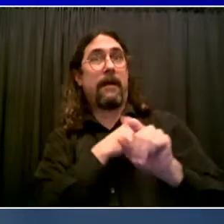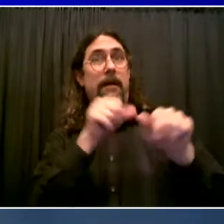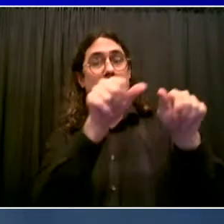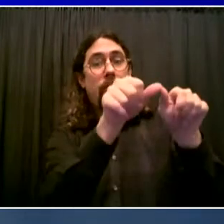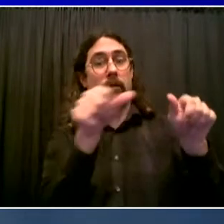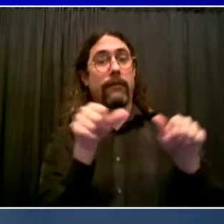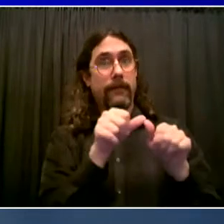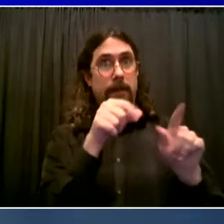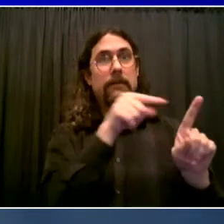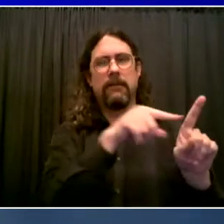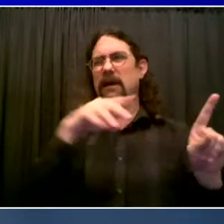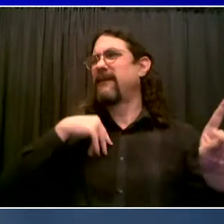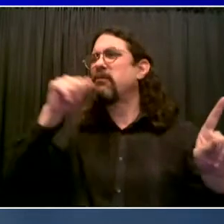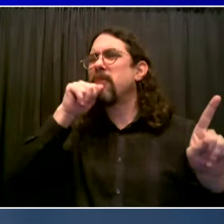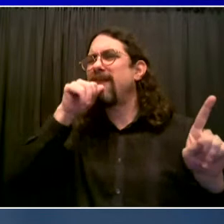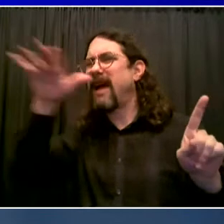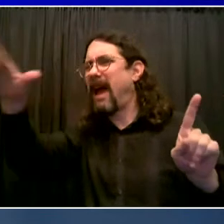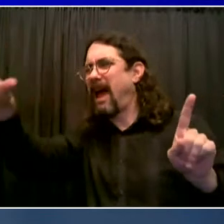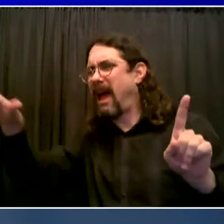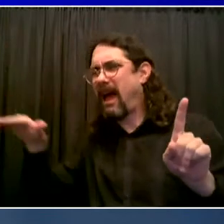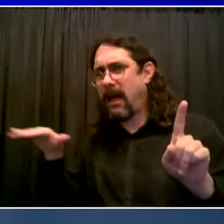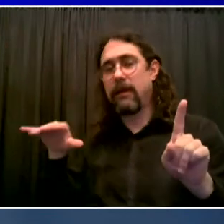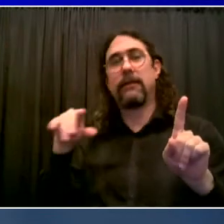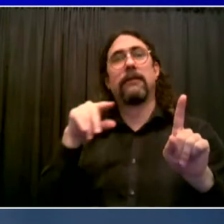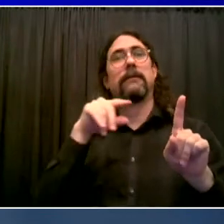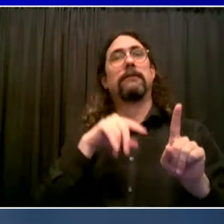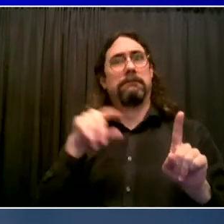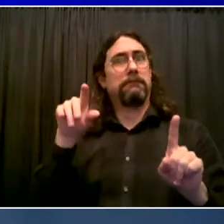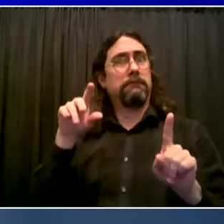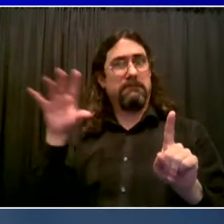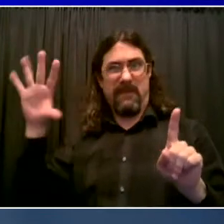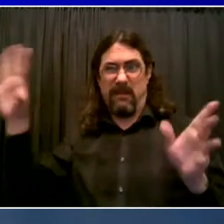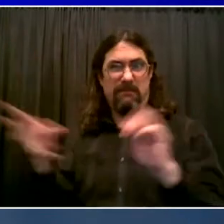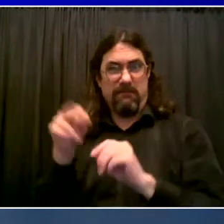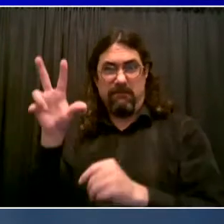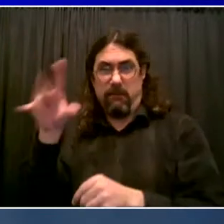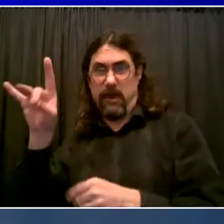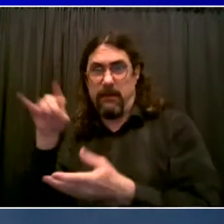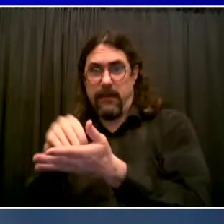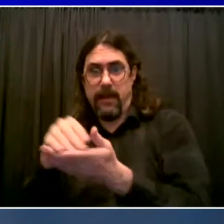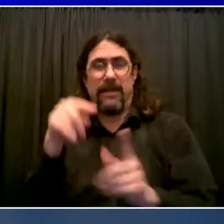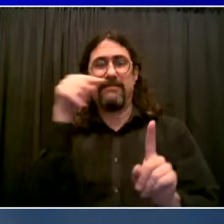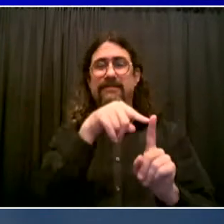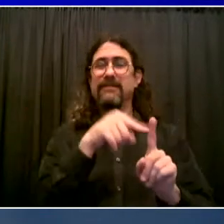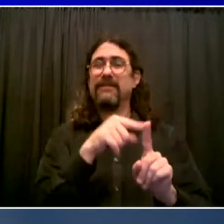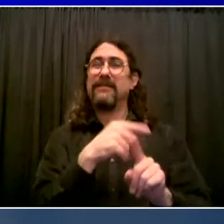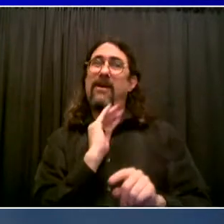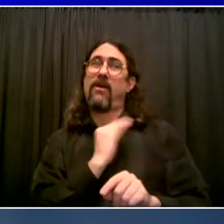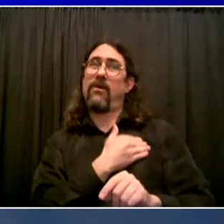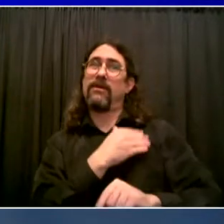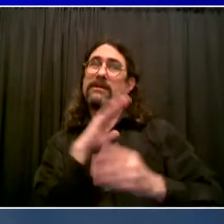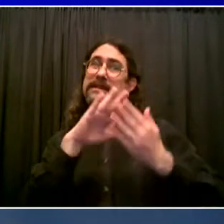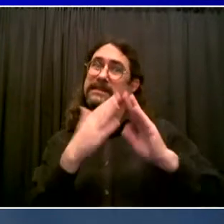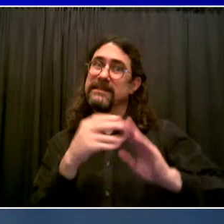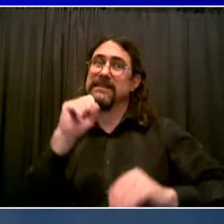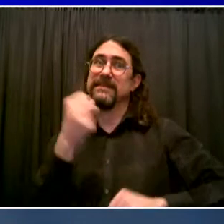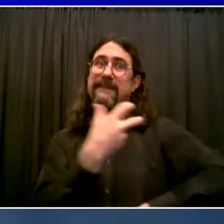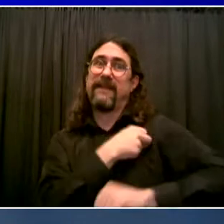EVERYONE IN THE DEPARTMENT OF HEALTH. COMBINED OVER HALF 1 MILLION VACCINATIONS TTHEY HAVE